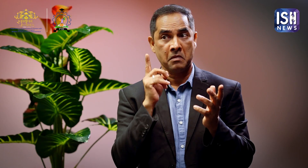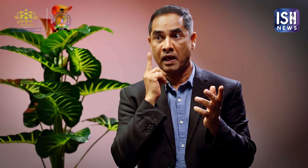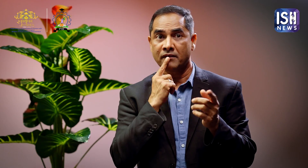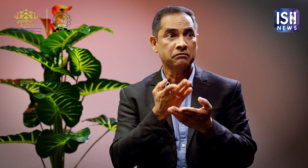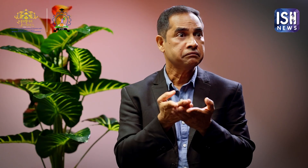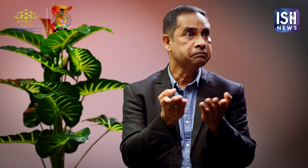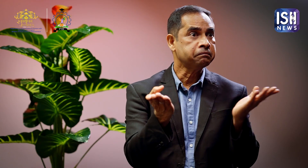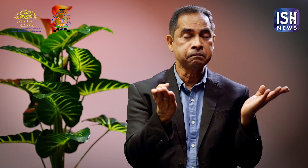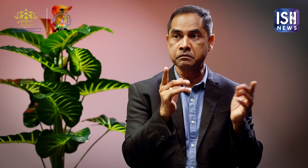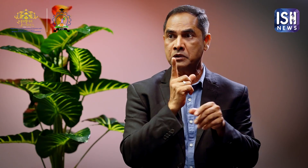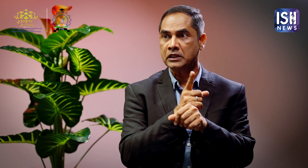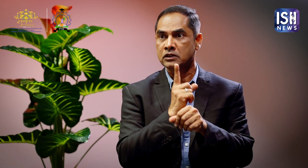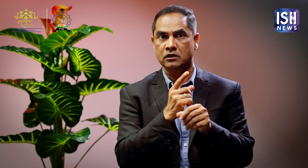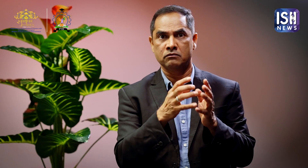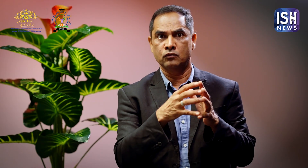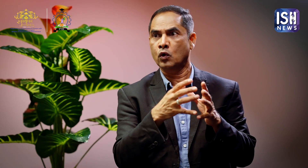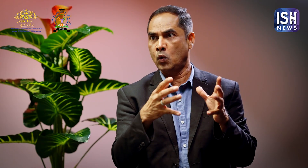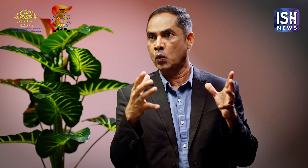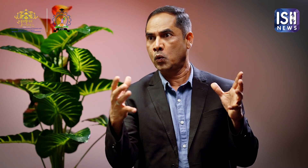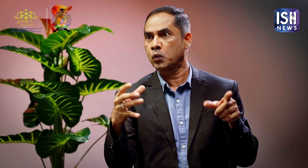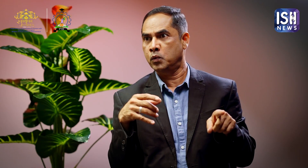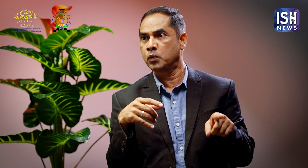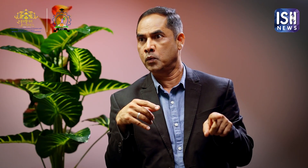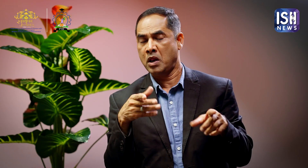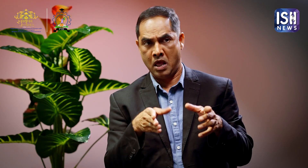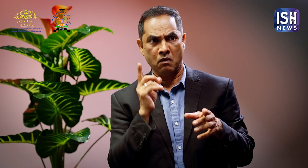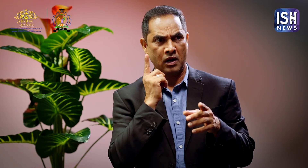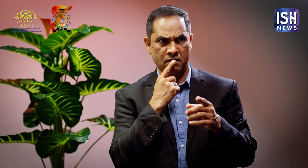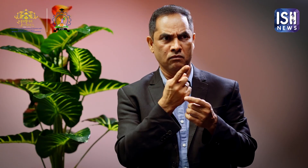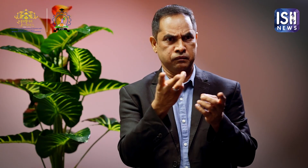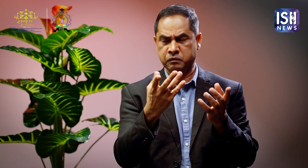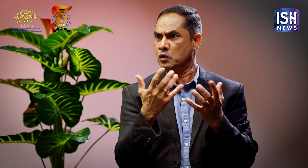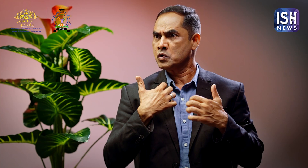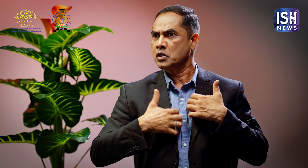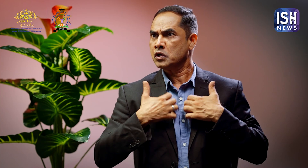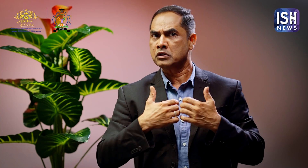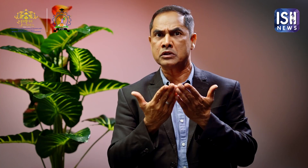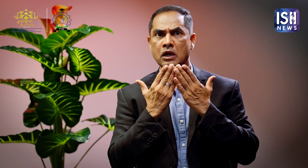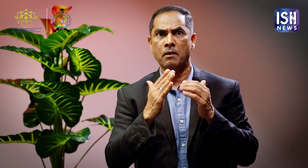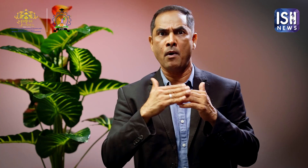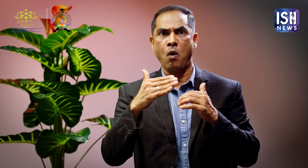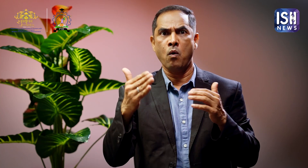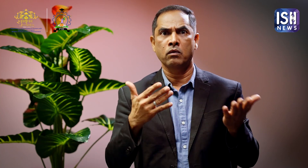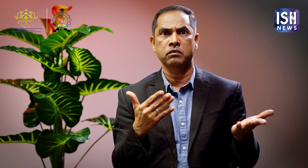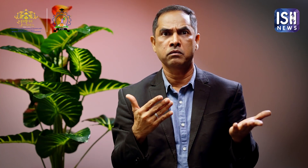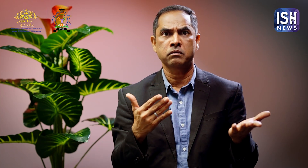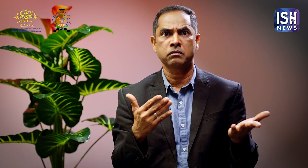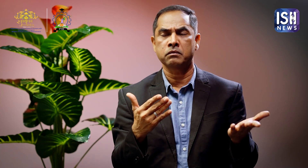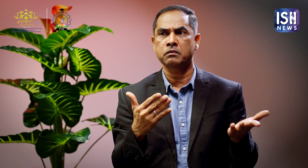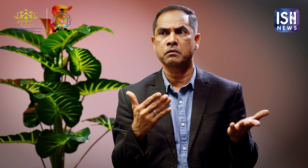The number of Deaf teachers has already increased, and many Deaf individuals are showing a strong interest in pursuing higher studies.